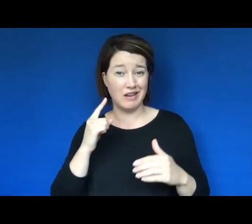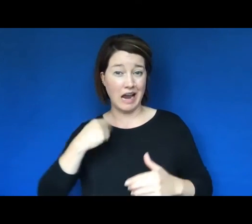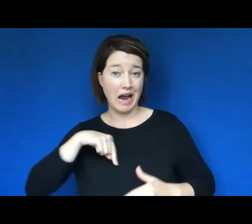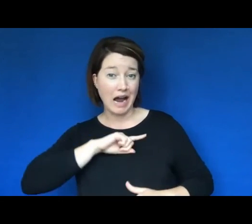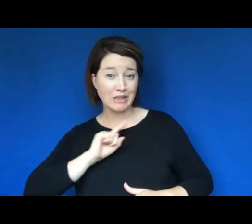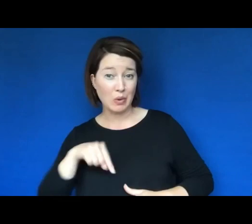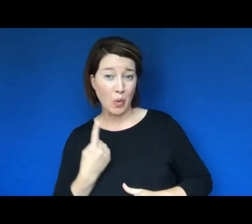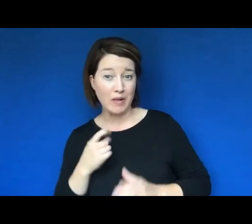I apologize.